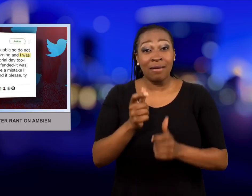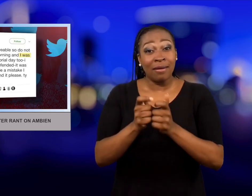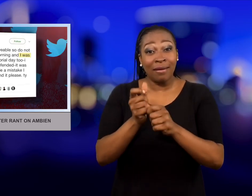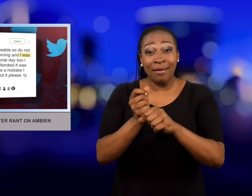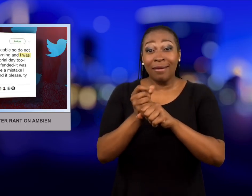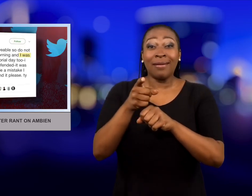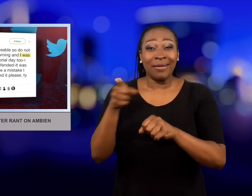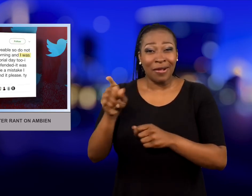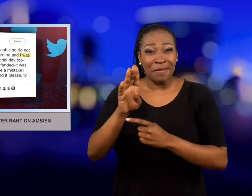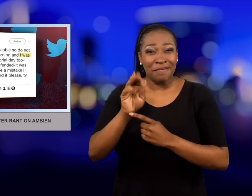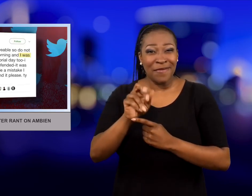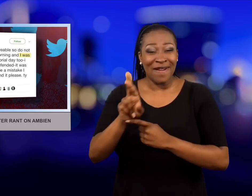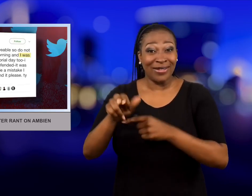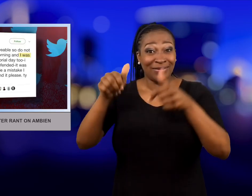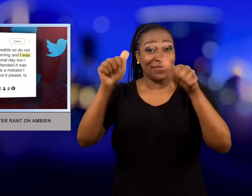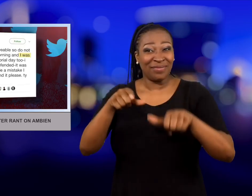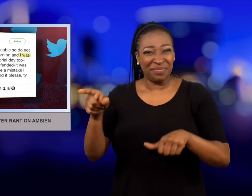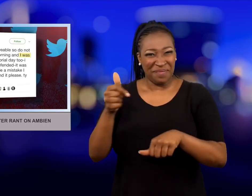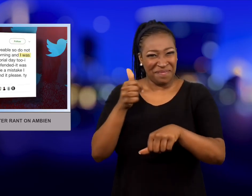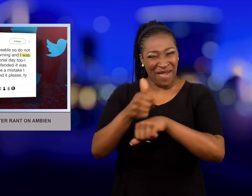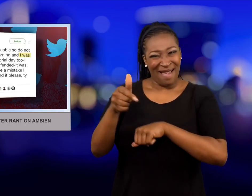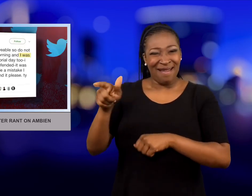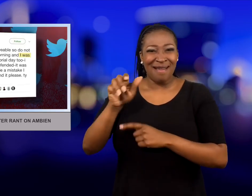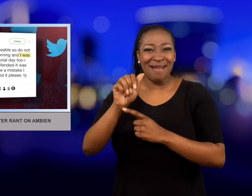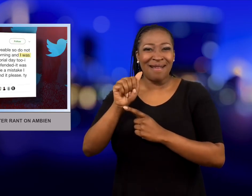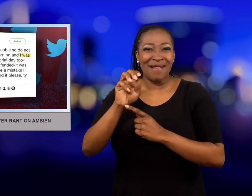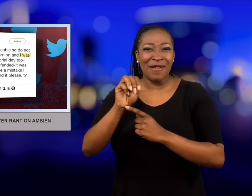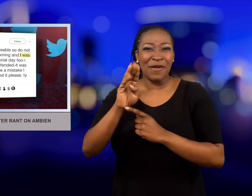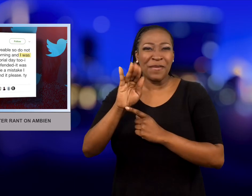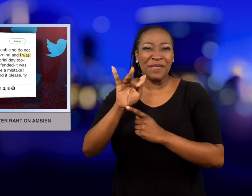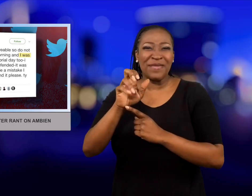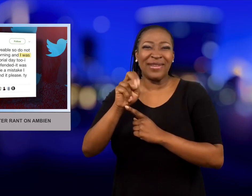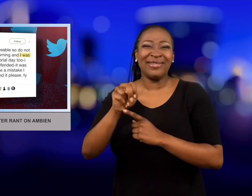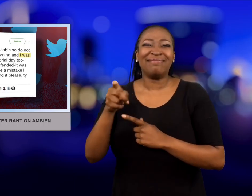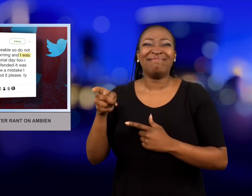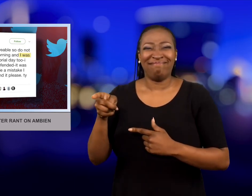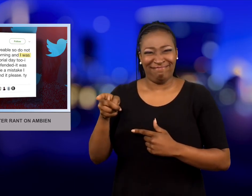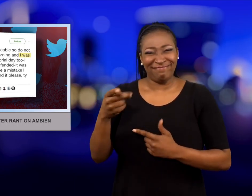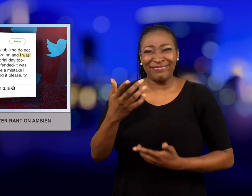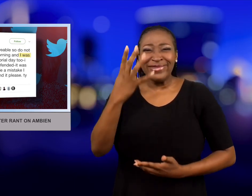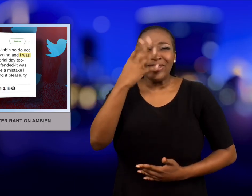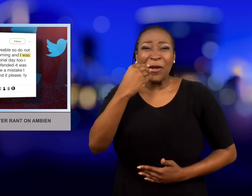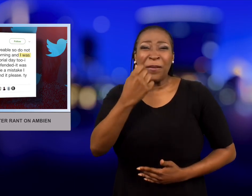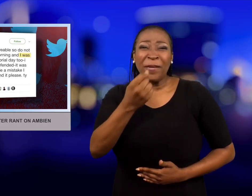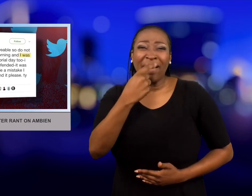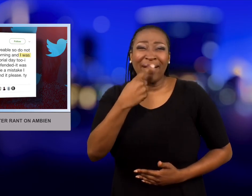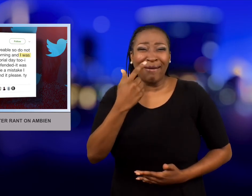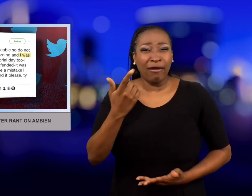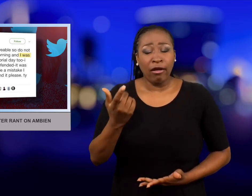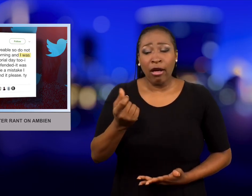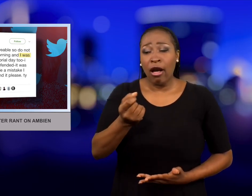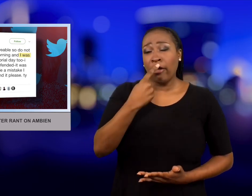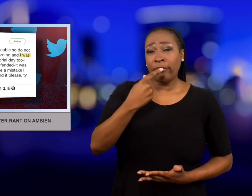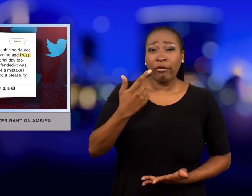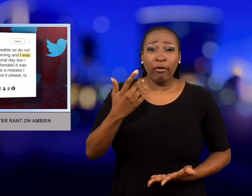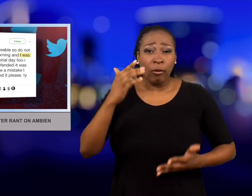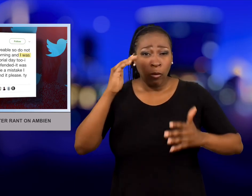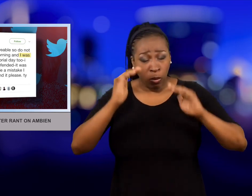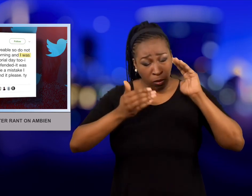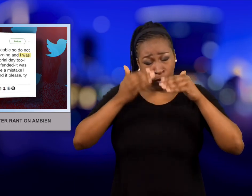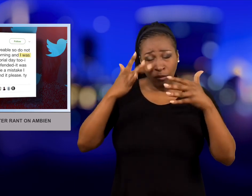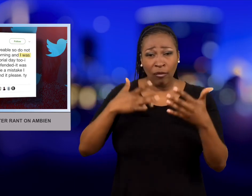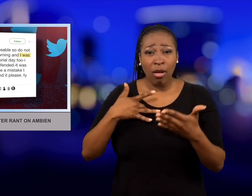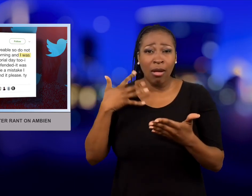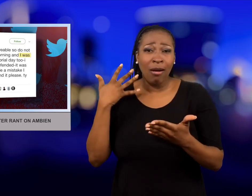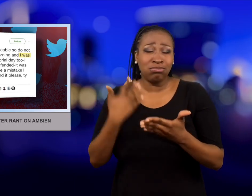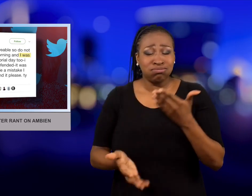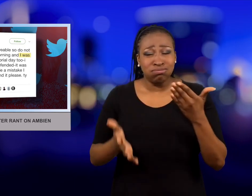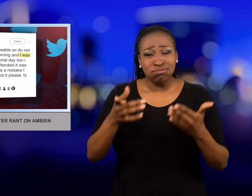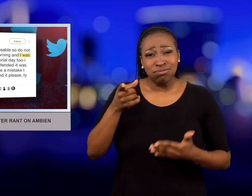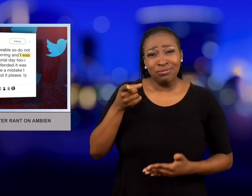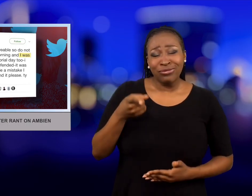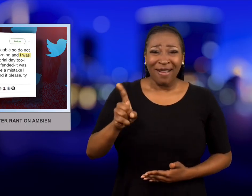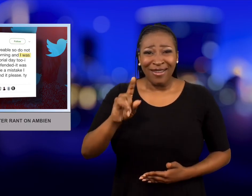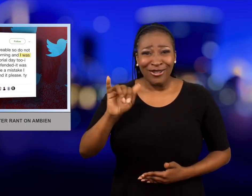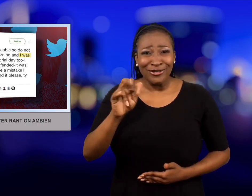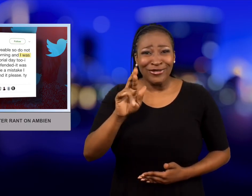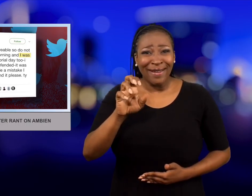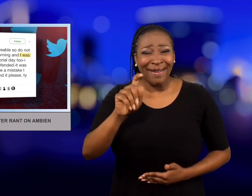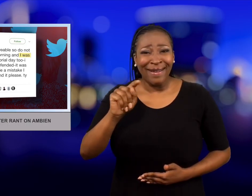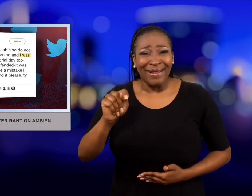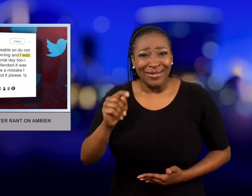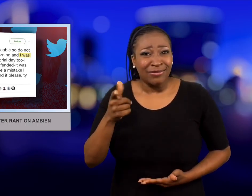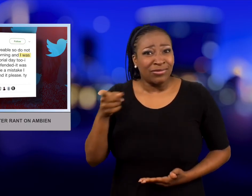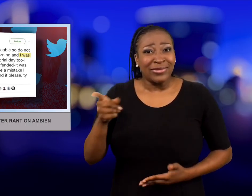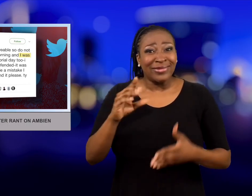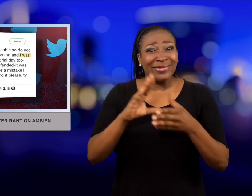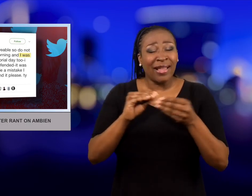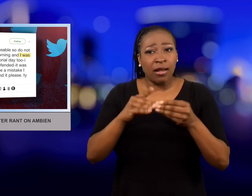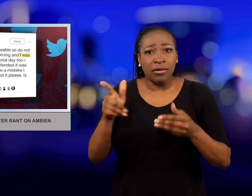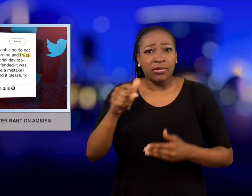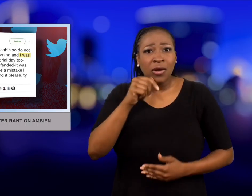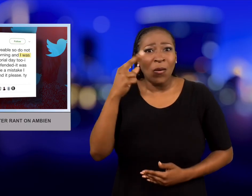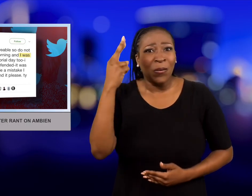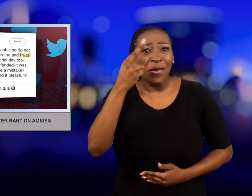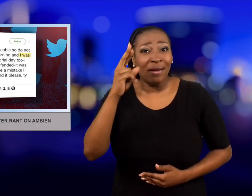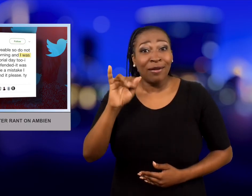In one tweet Barr blamed the sleeping pill Ambien for her attack on Jarrett and insists